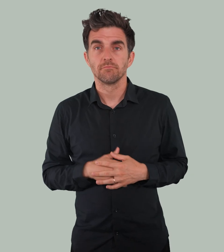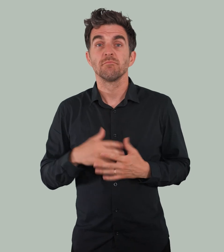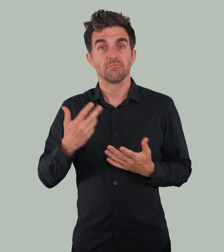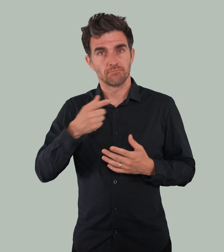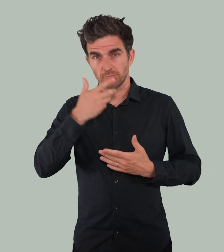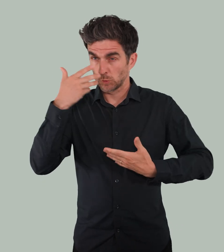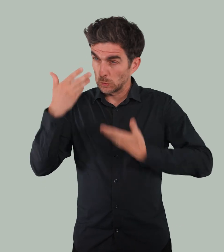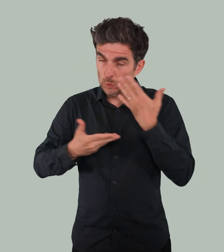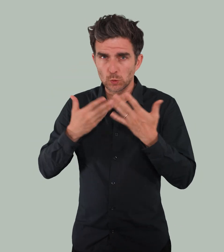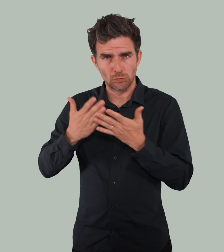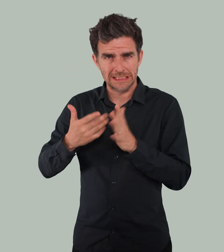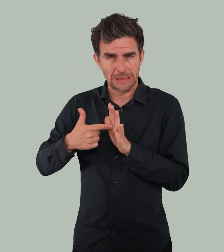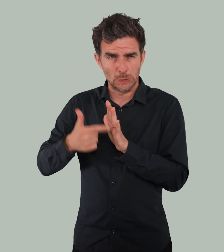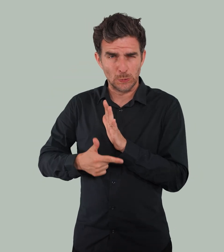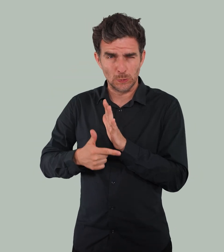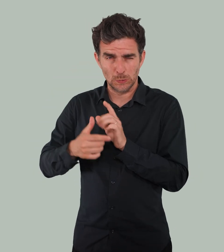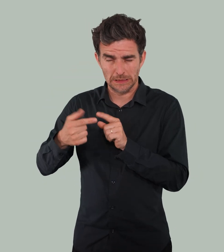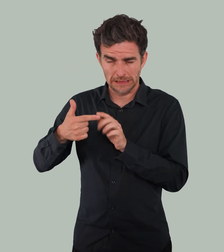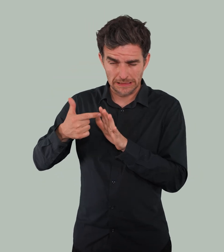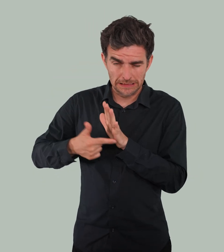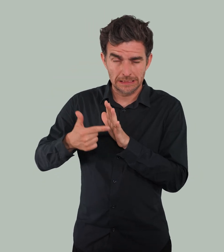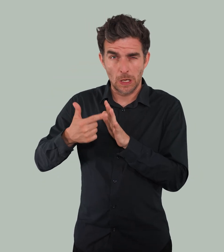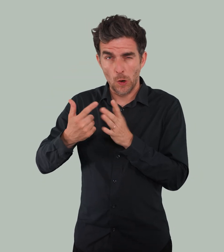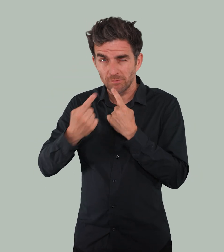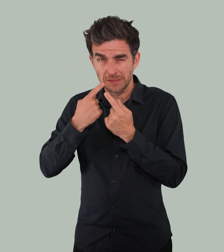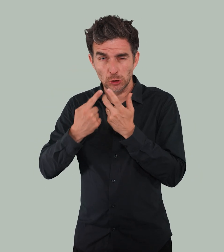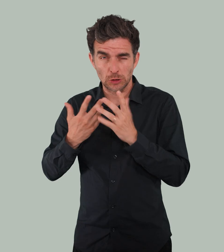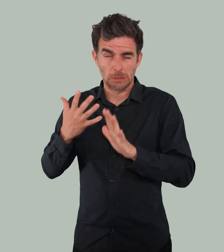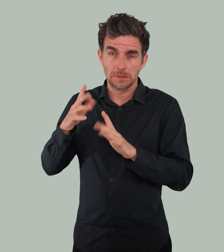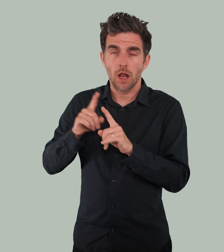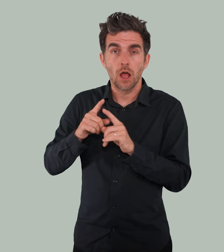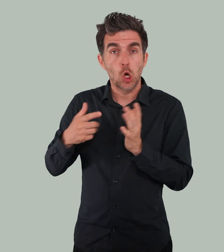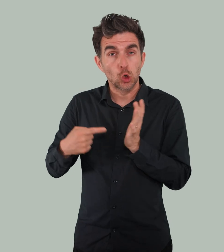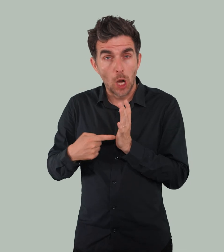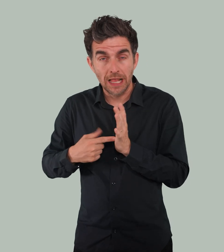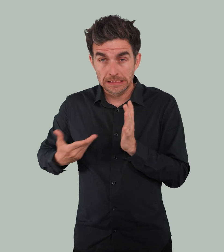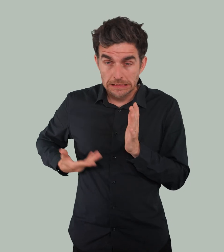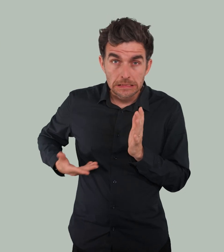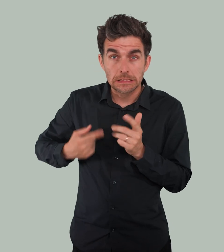being required to describe intimate details such as toileting,